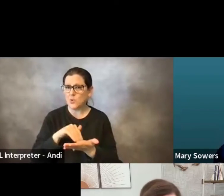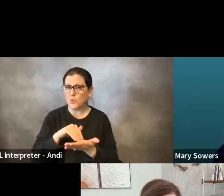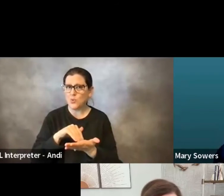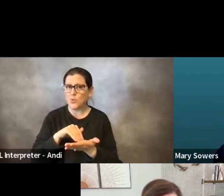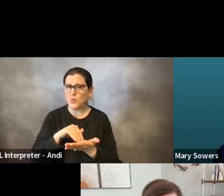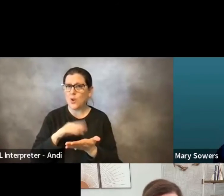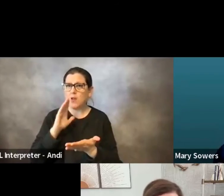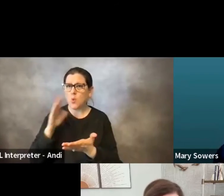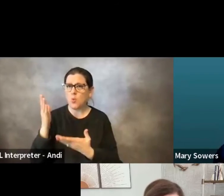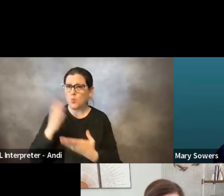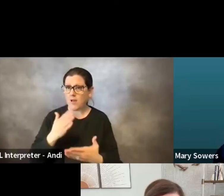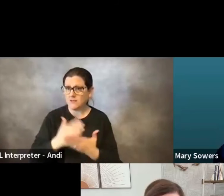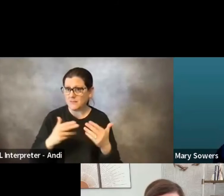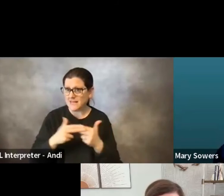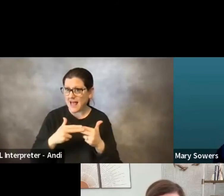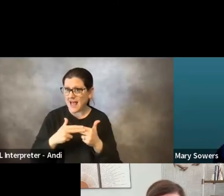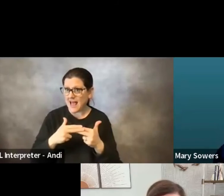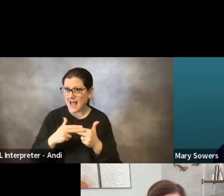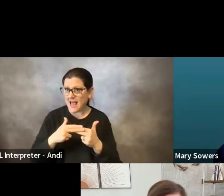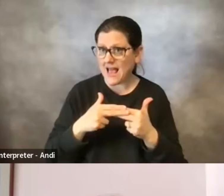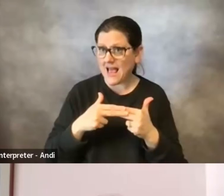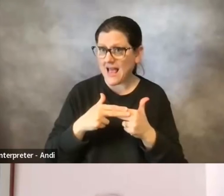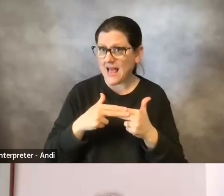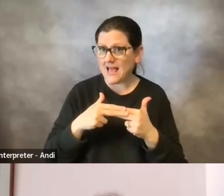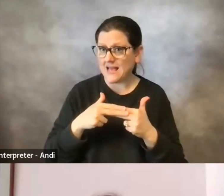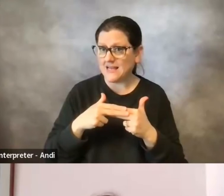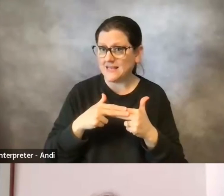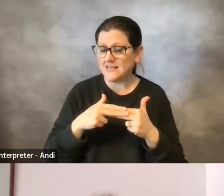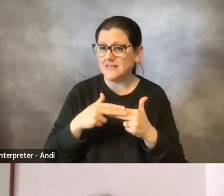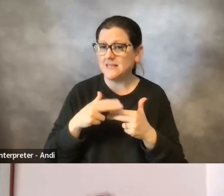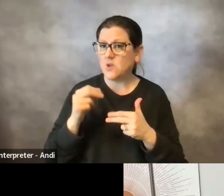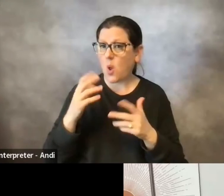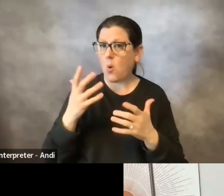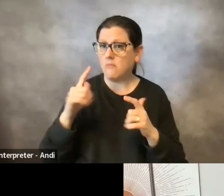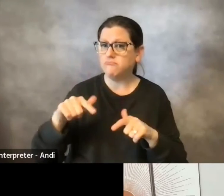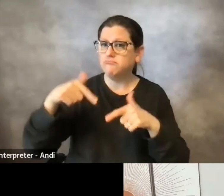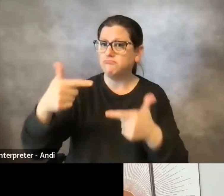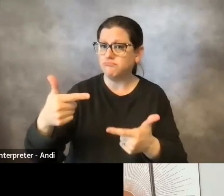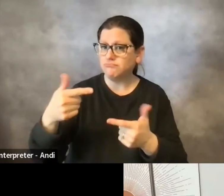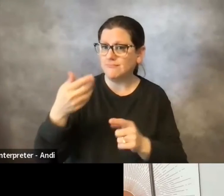slides along to share with us. And I'd love to turn it over to you to give us a bit of an